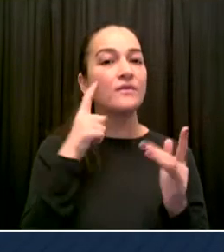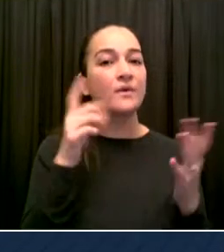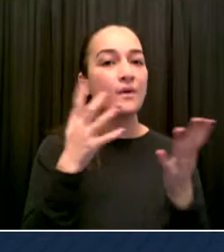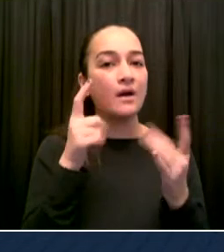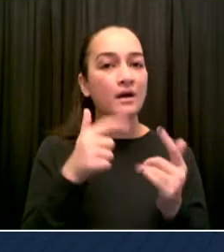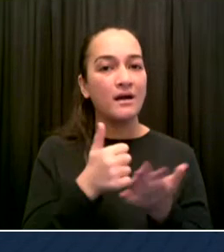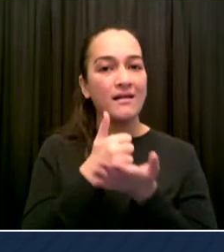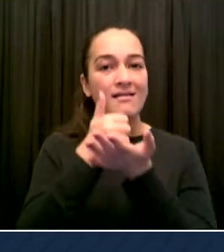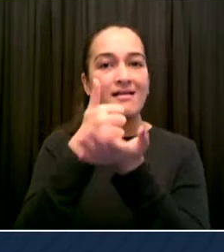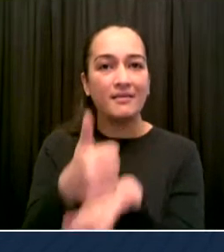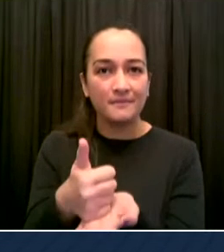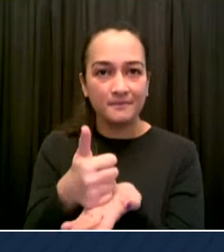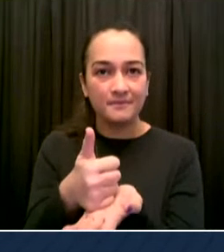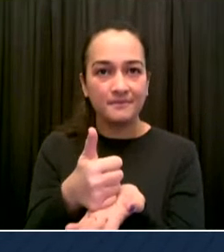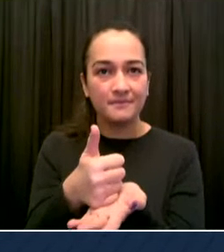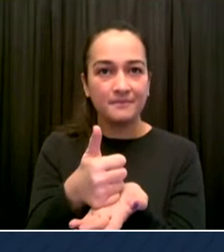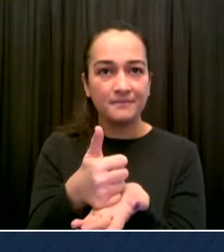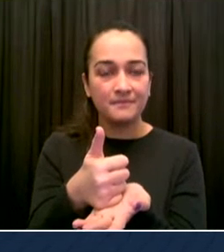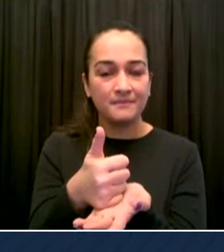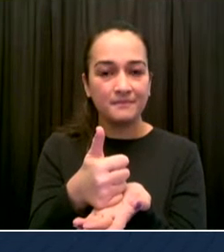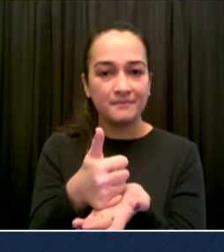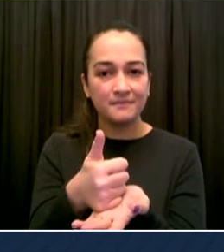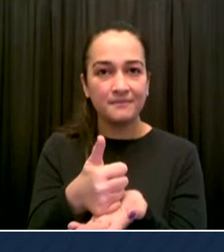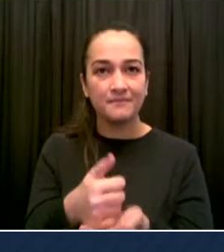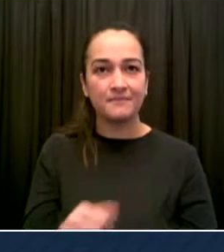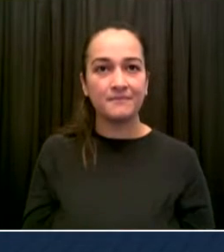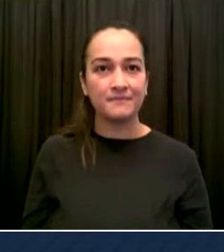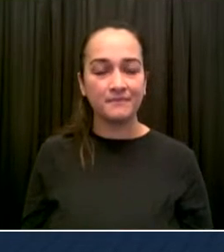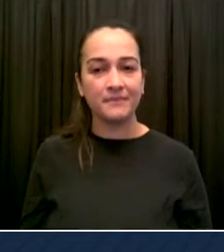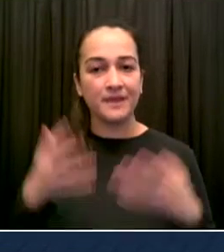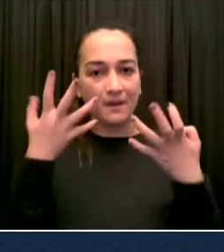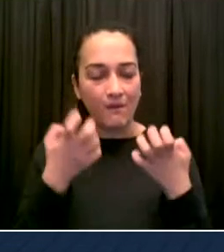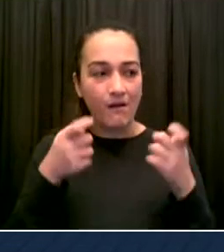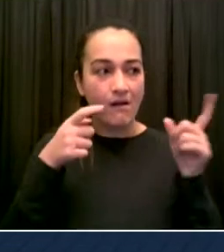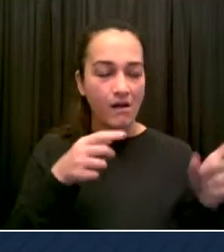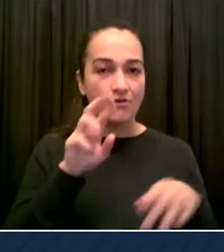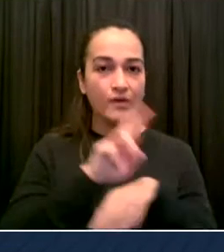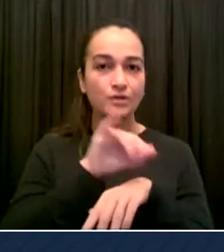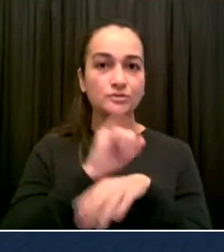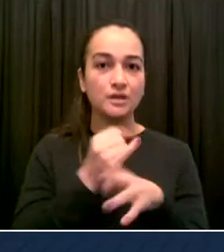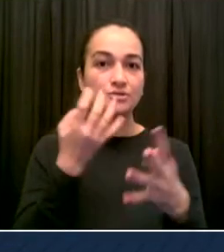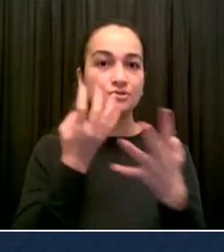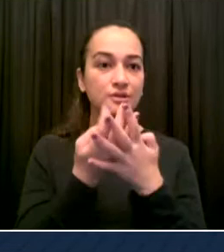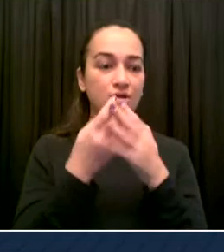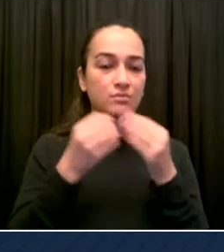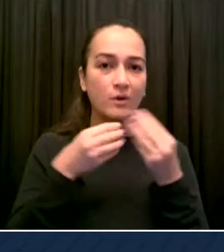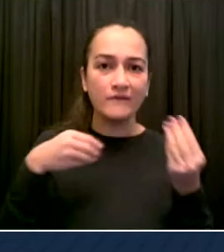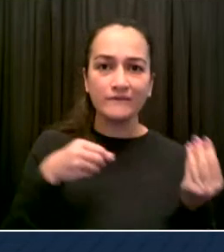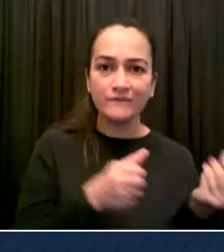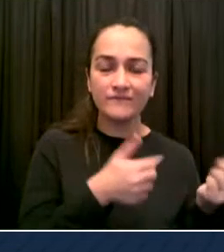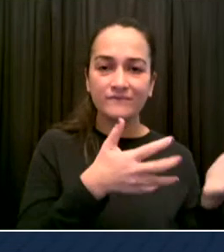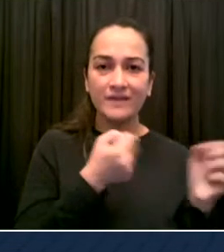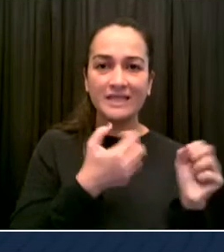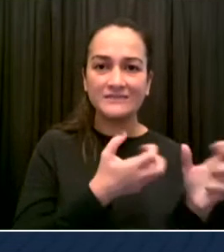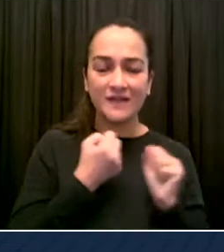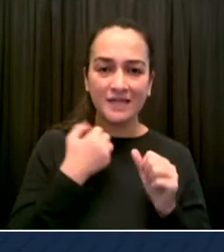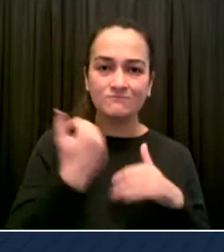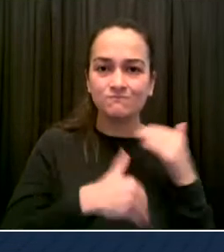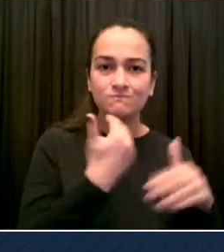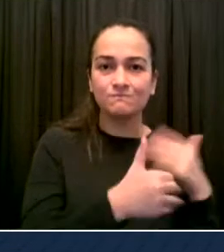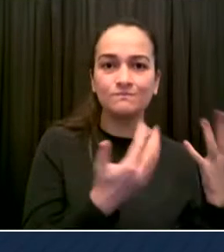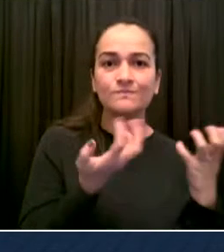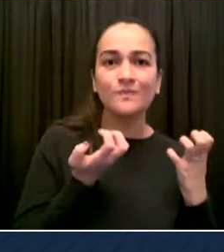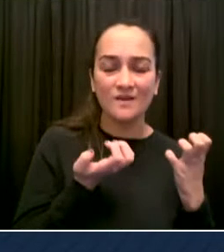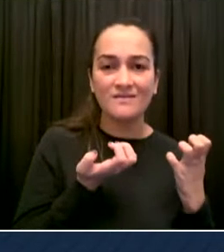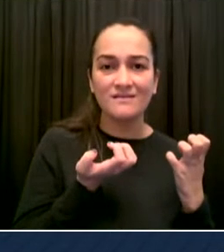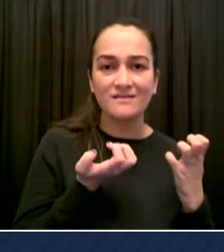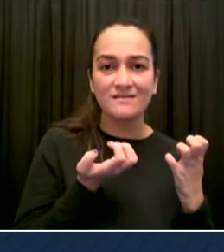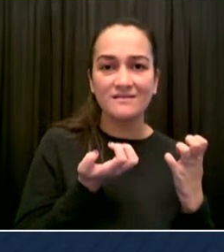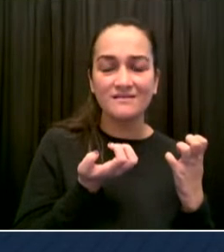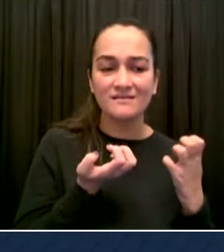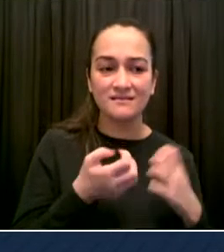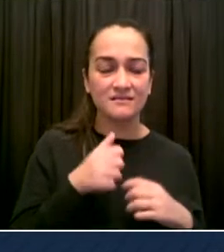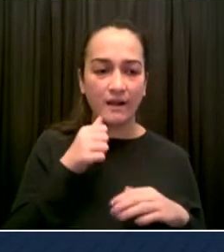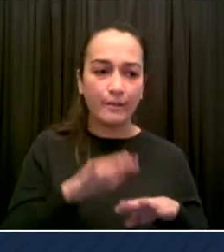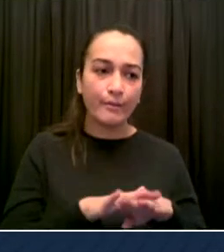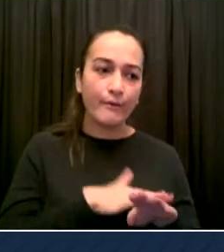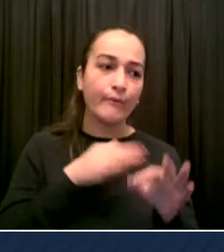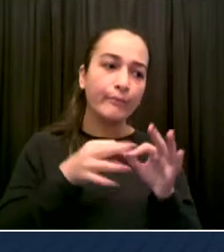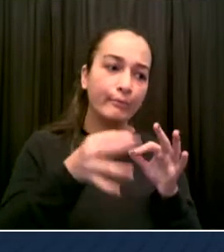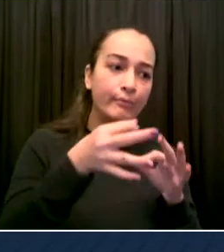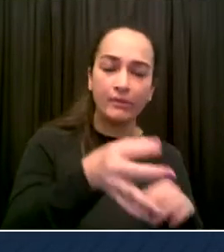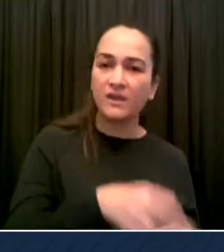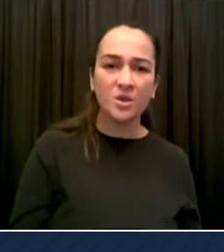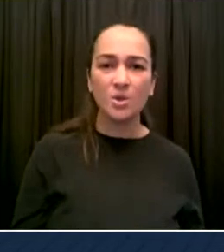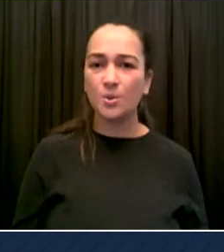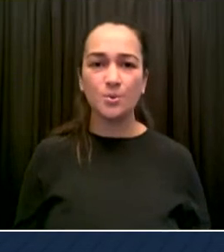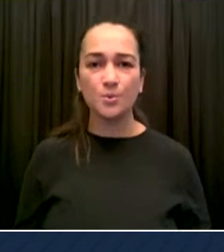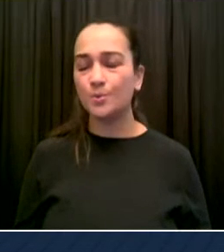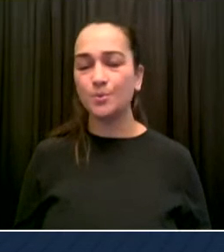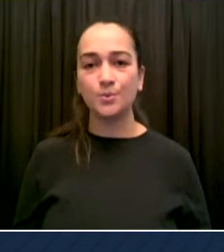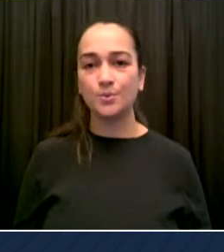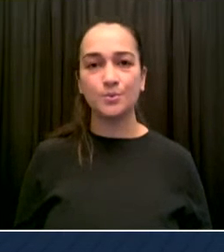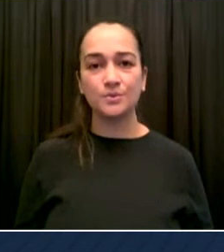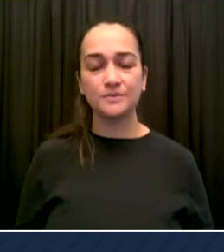RIKERS IN THE RIGHT WAY.